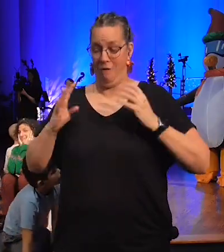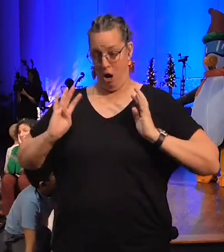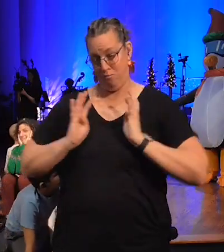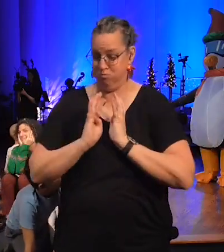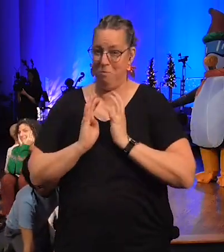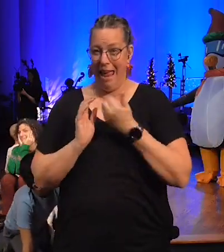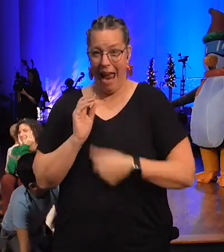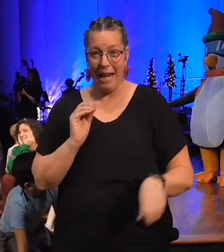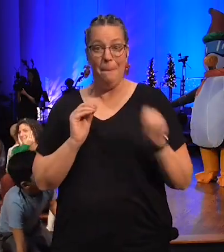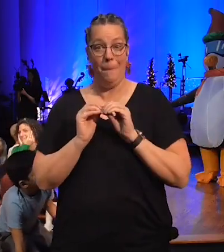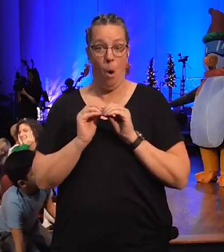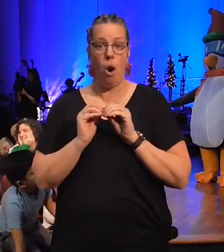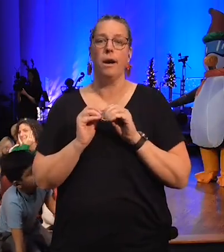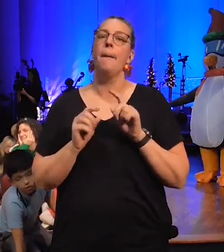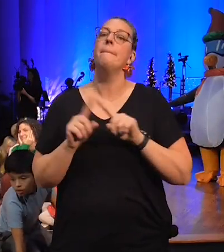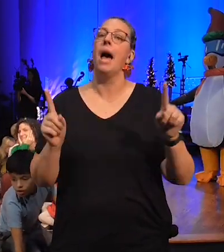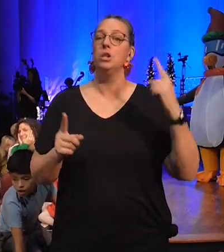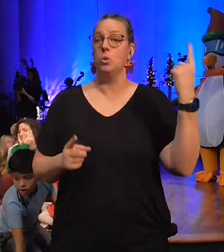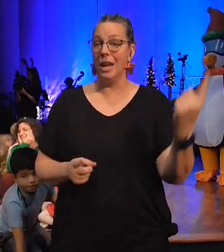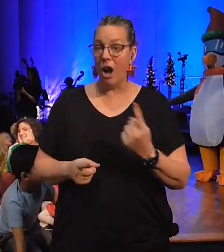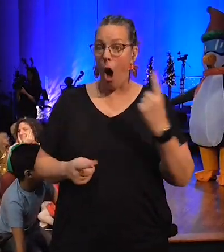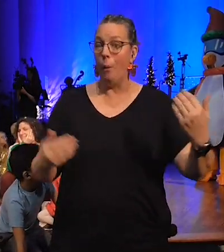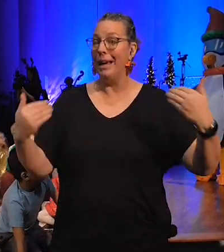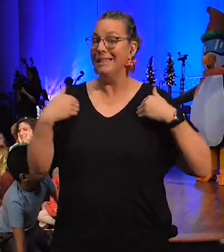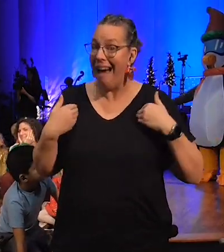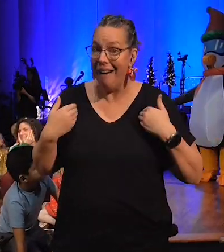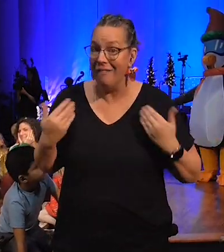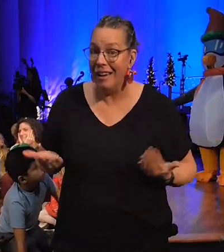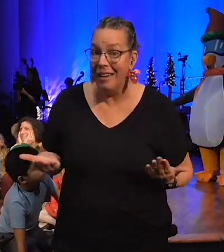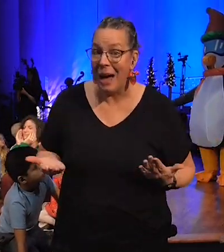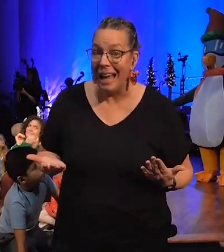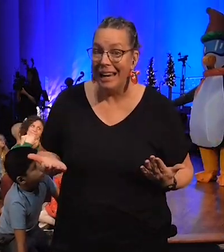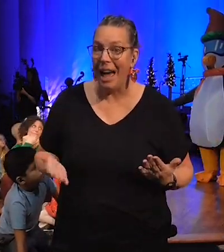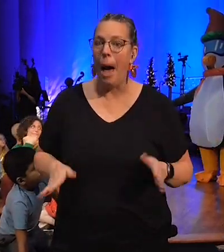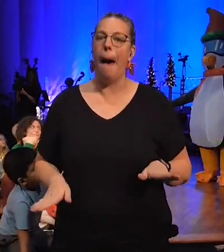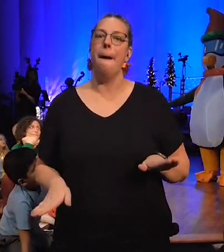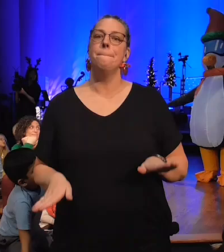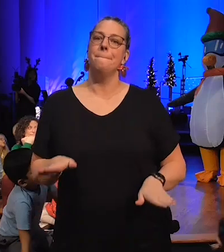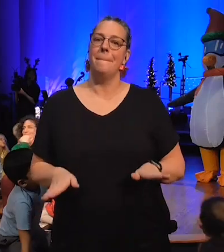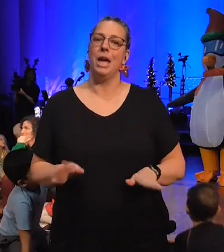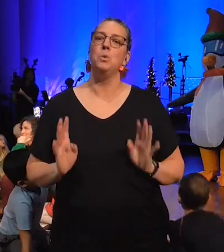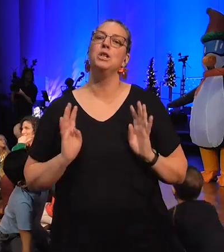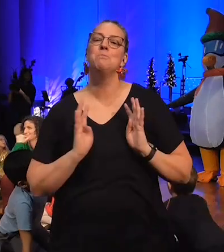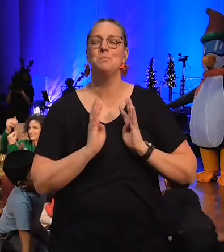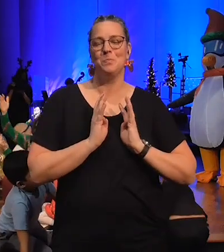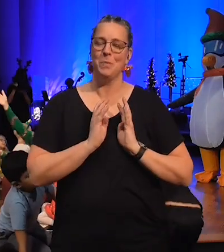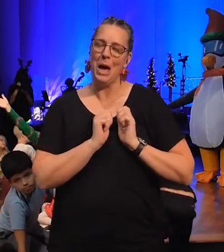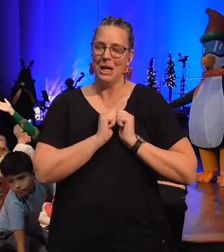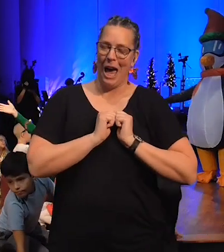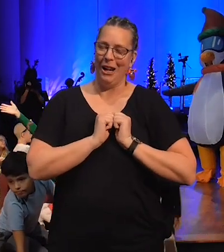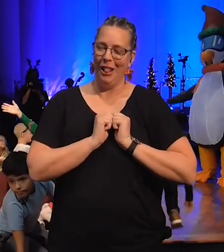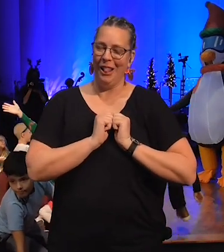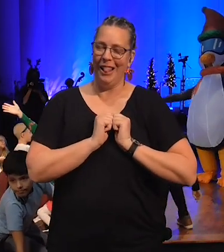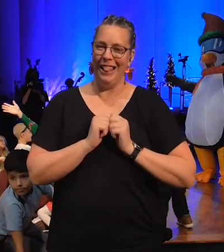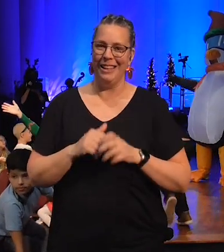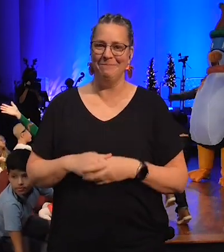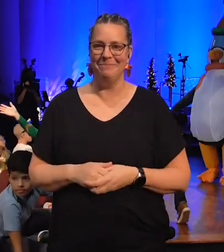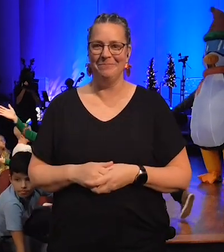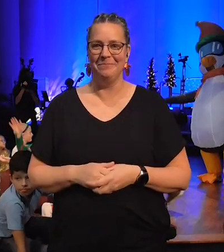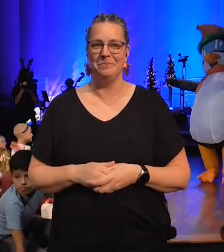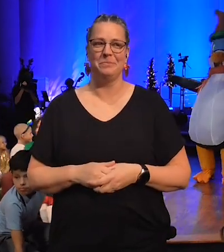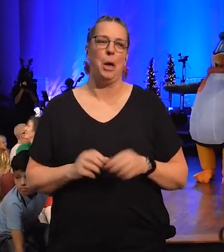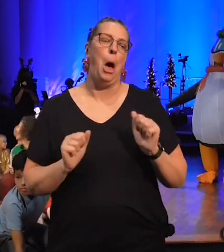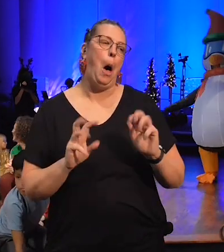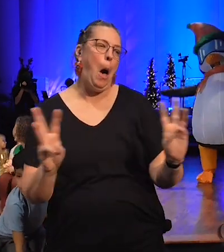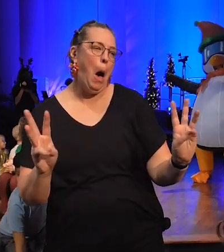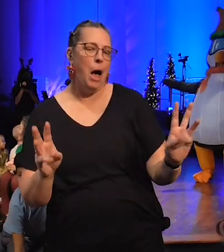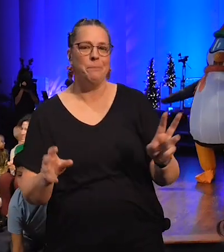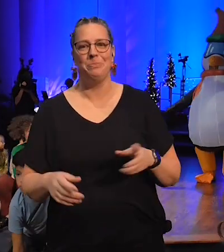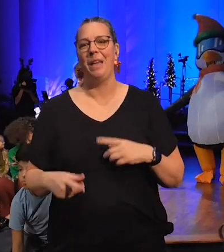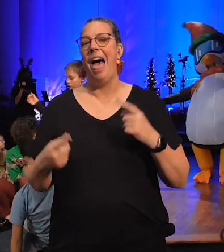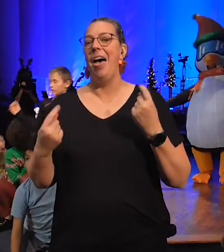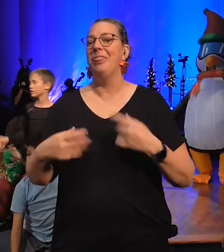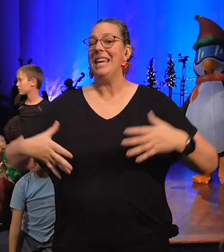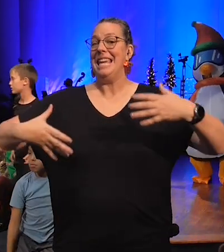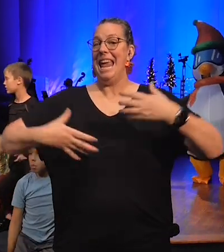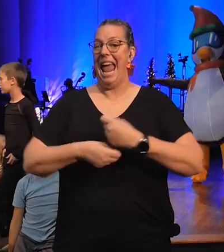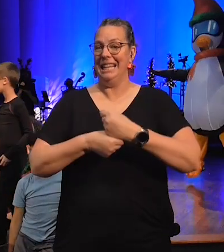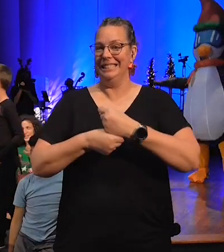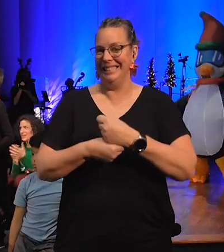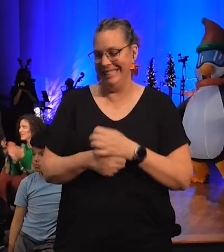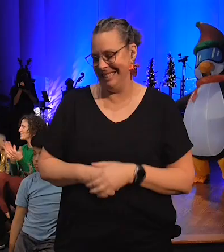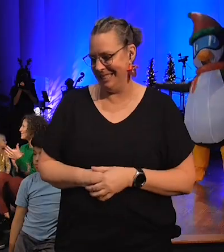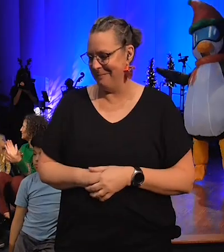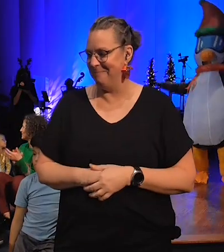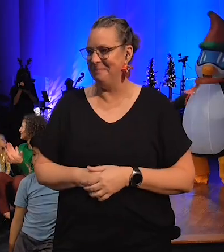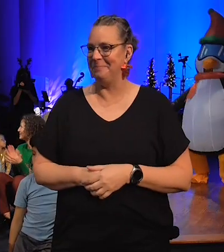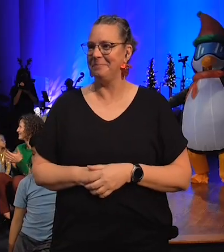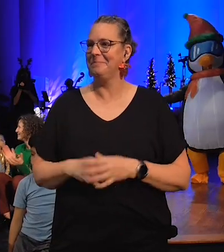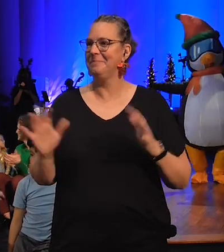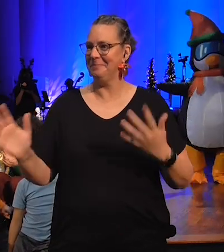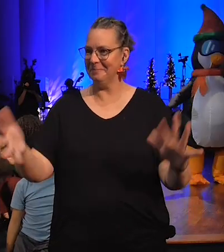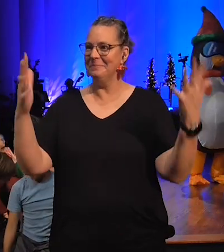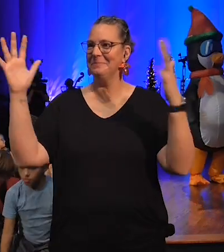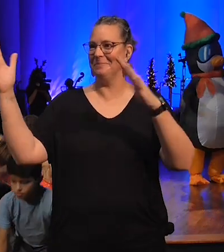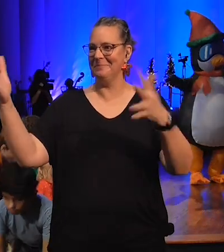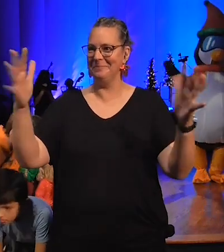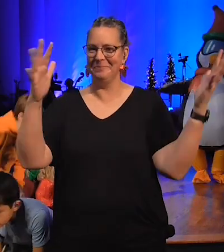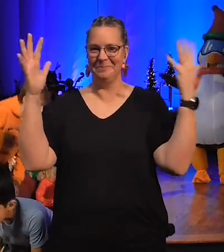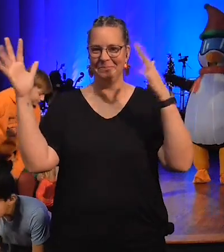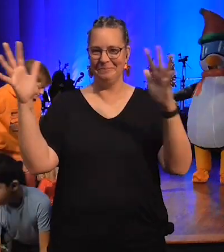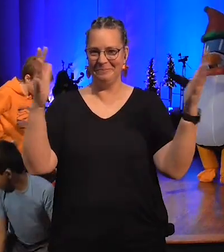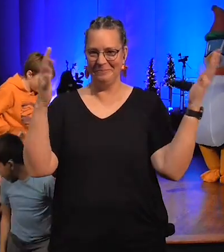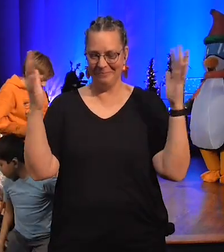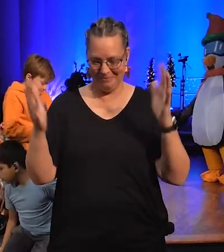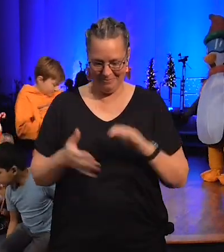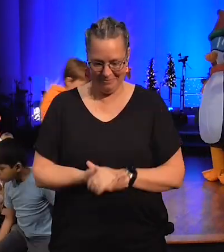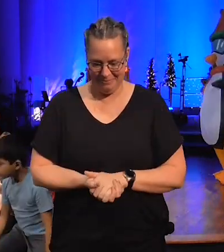you we might not have our penguin huddle but you can always have a penguin cuddle the end